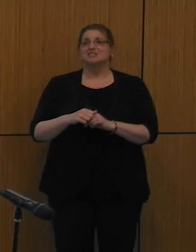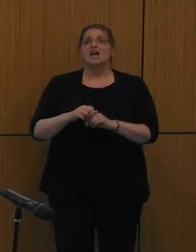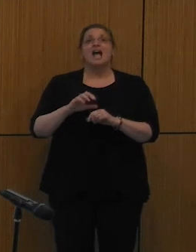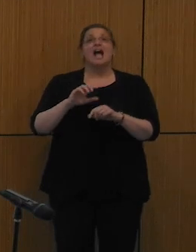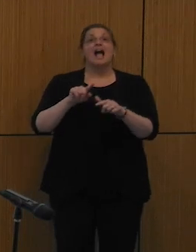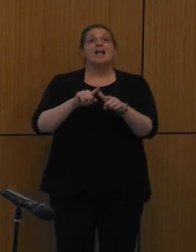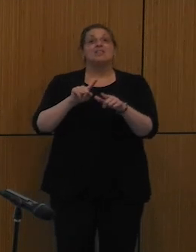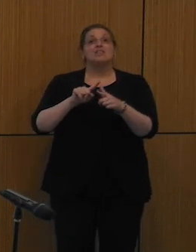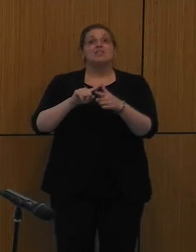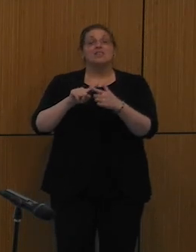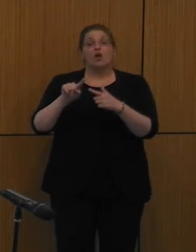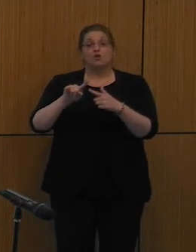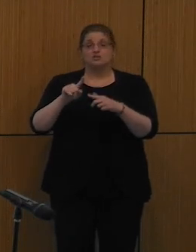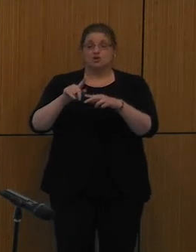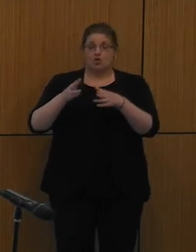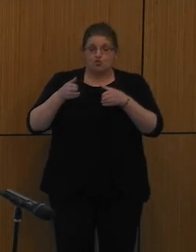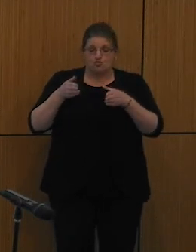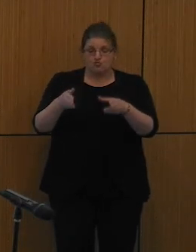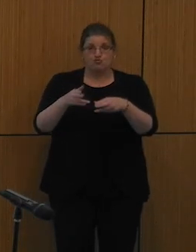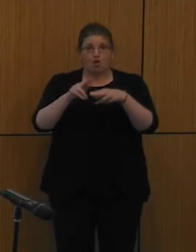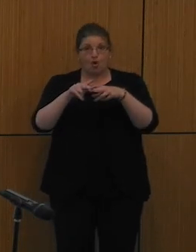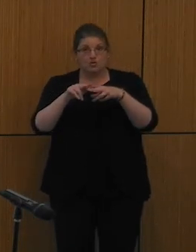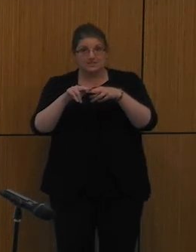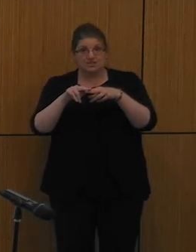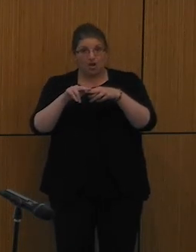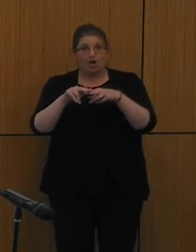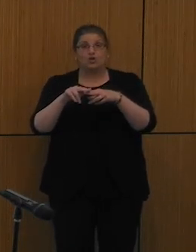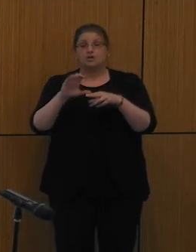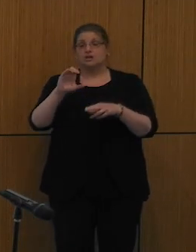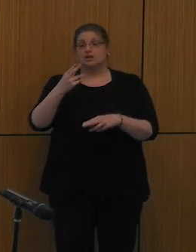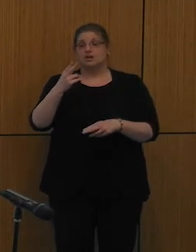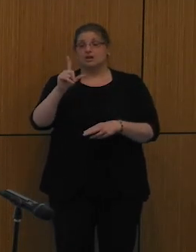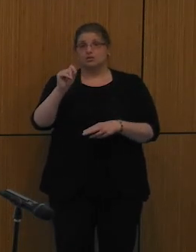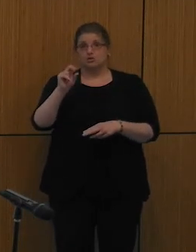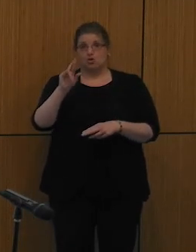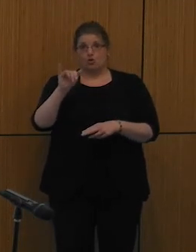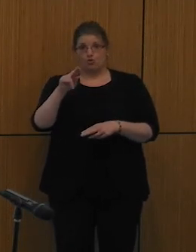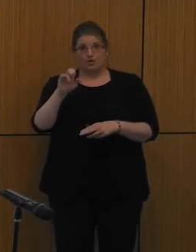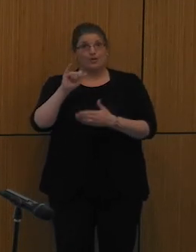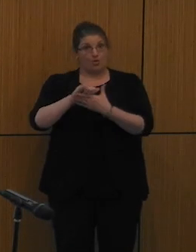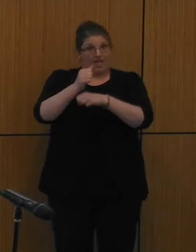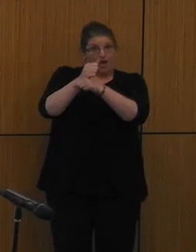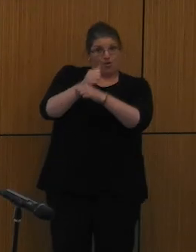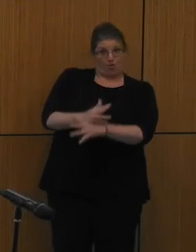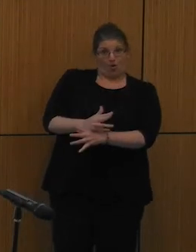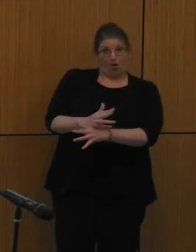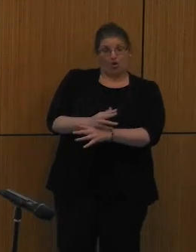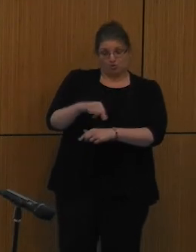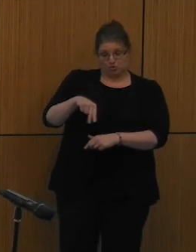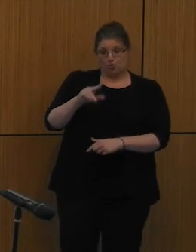cause chlorinated quinone products because we think that those are probably going to be much more toxic and persistent. Right?